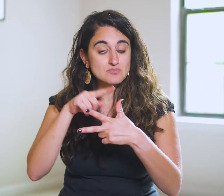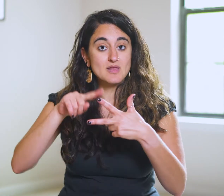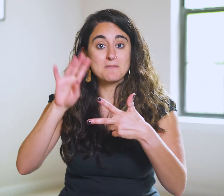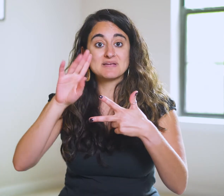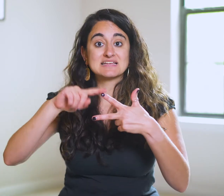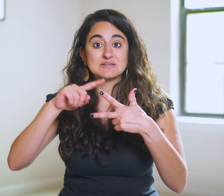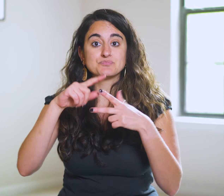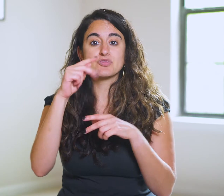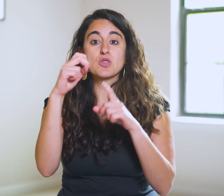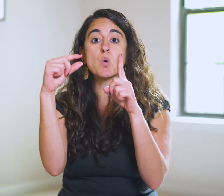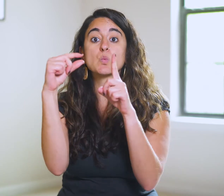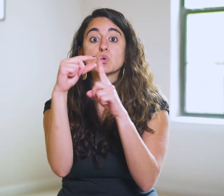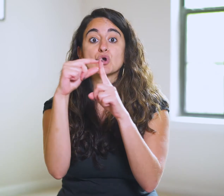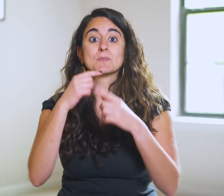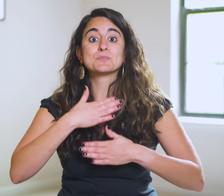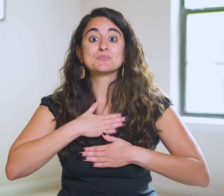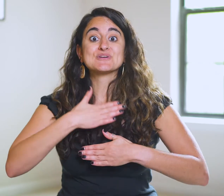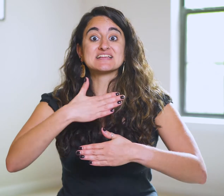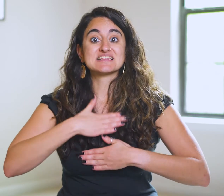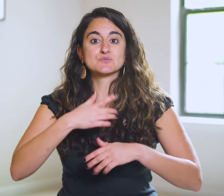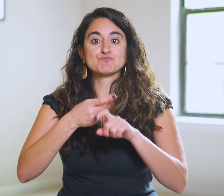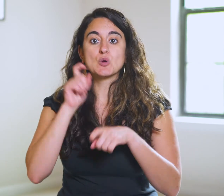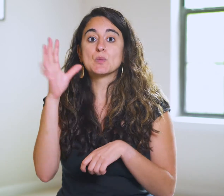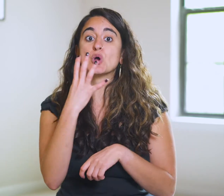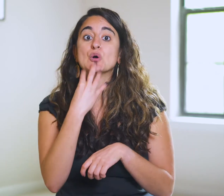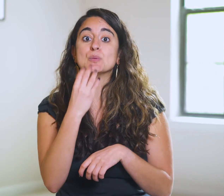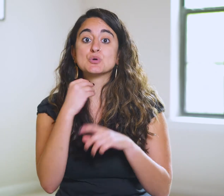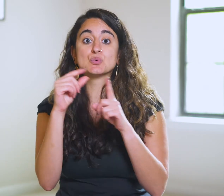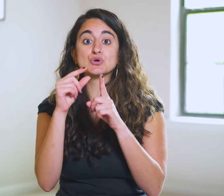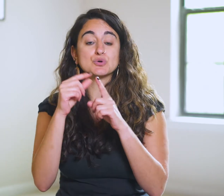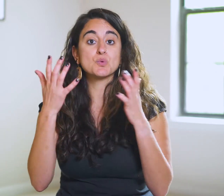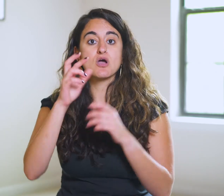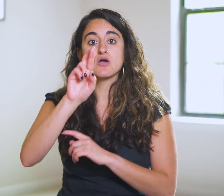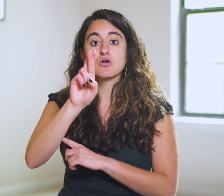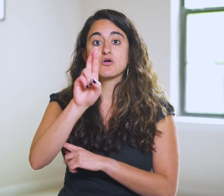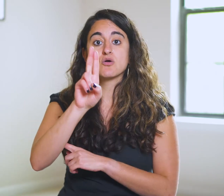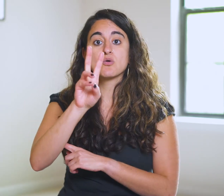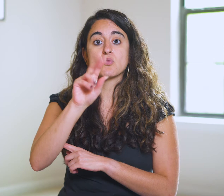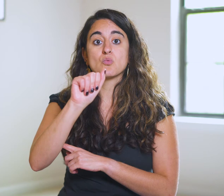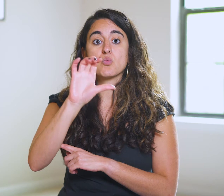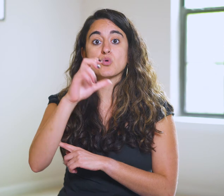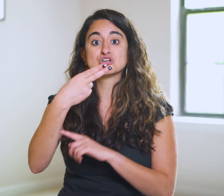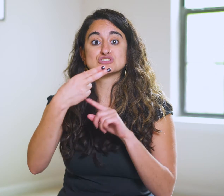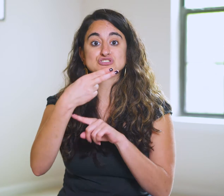b) the word breath is from the Hebrew word “ruwach”,